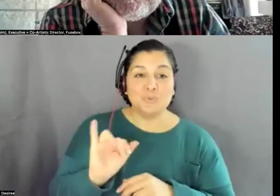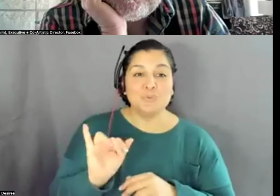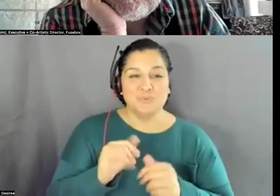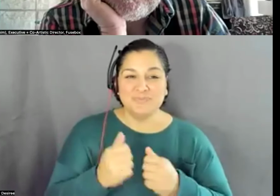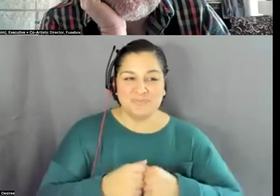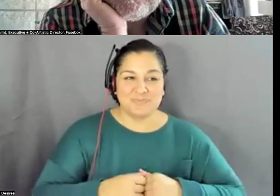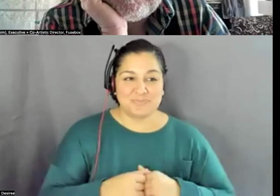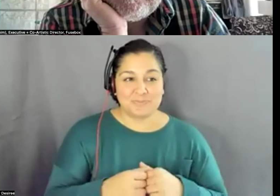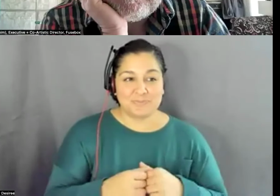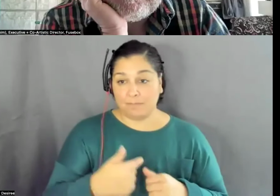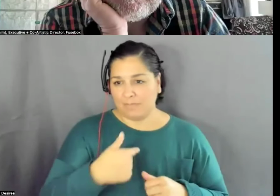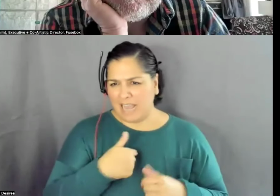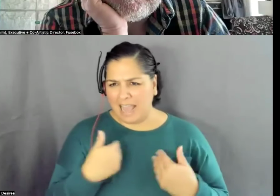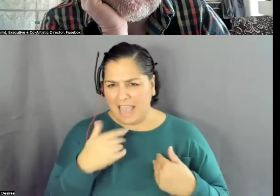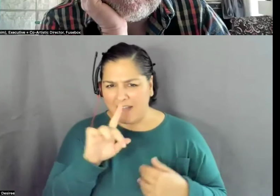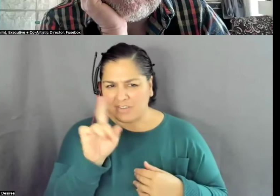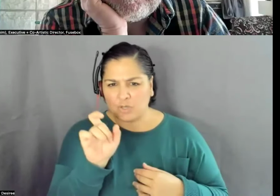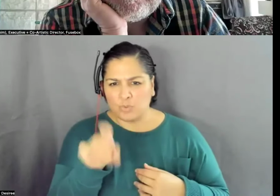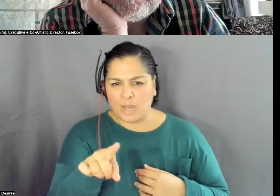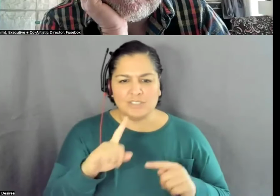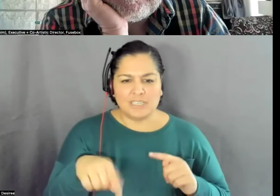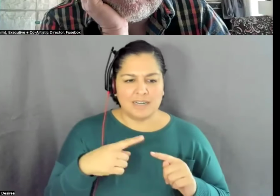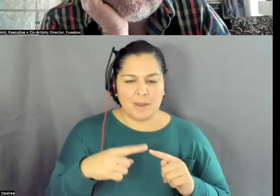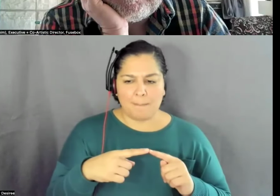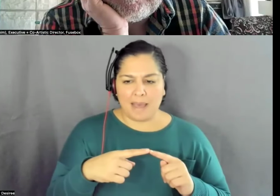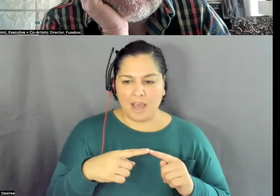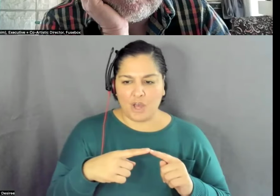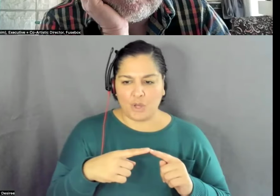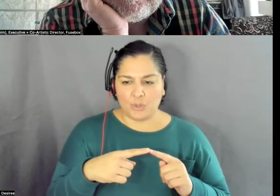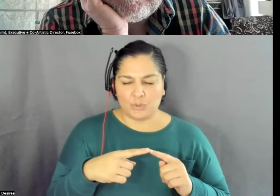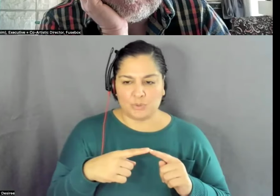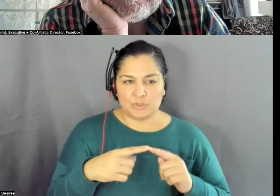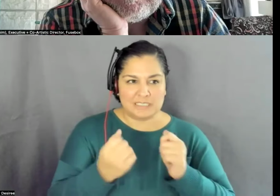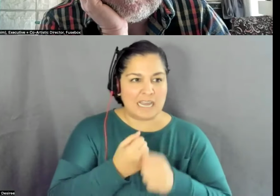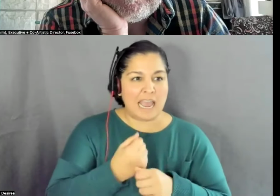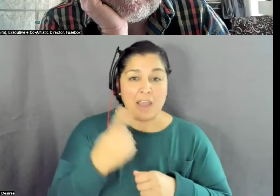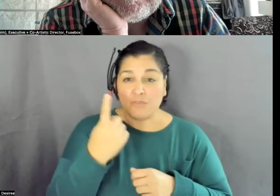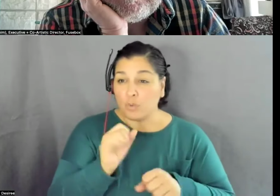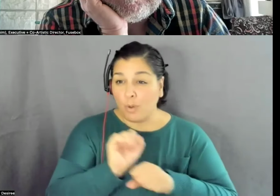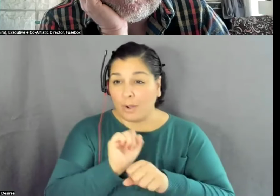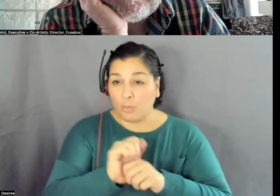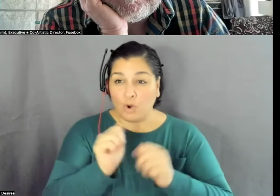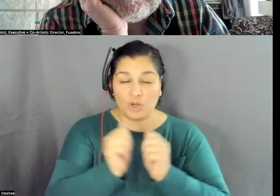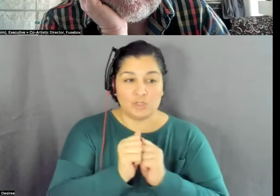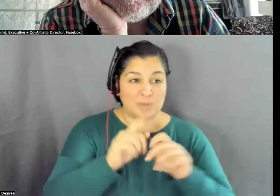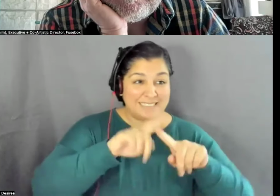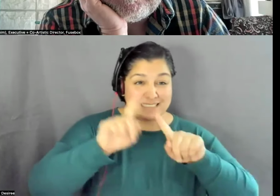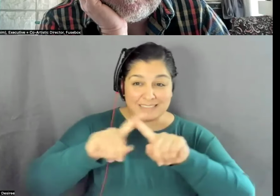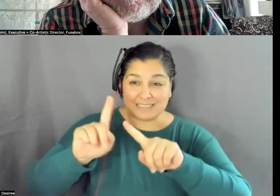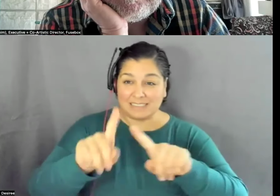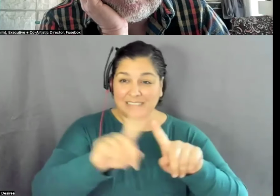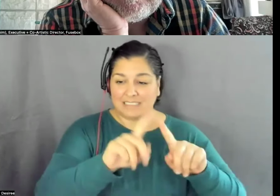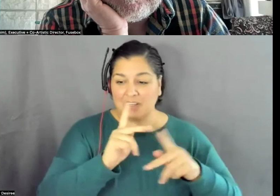I had a question just about, you know, everybody's working with so many different kinds of partners, institutions,